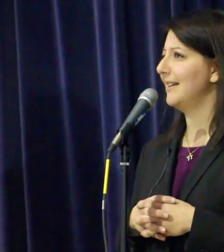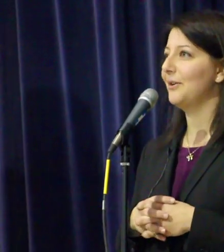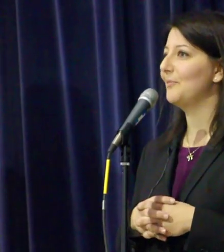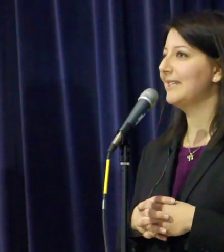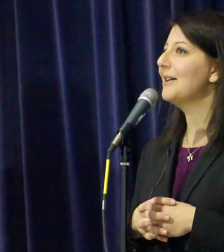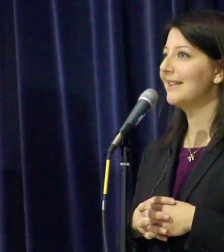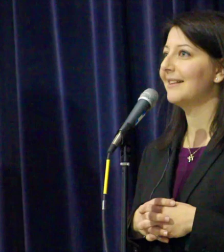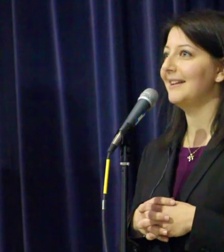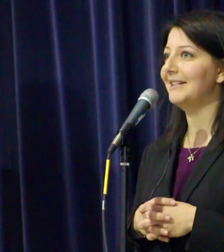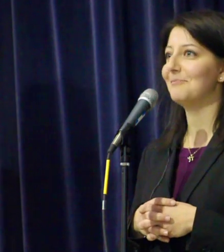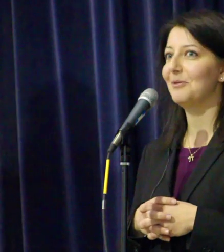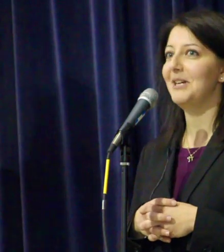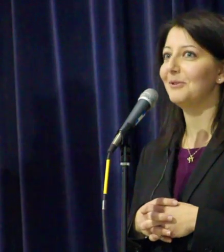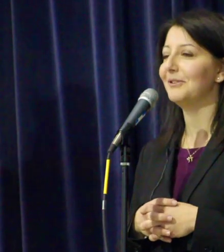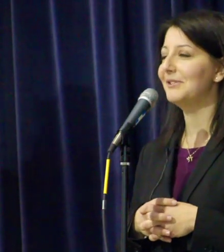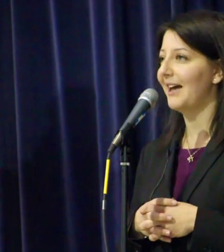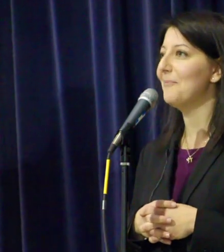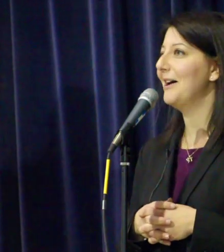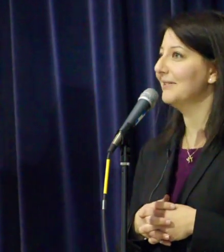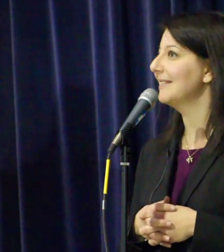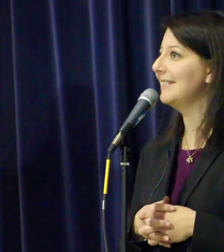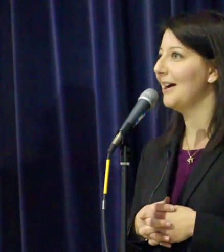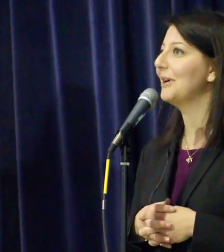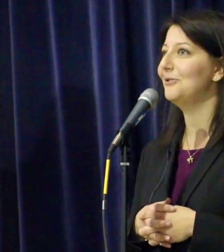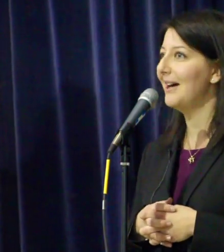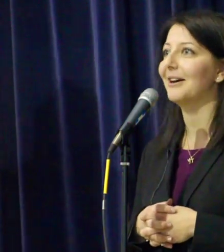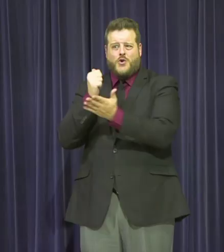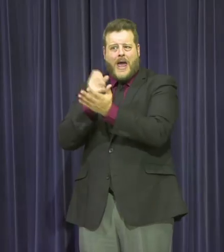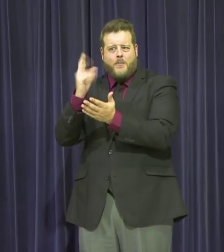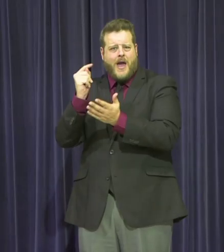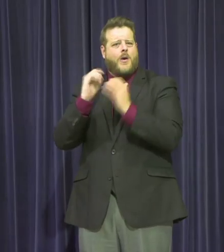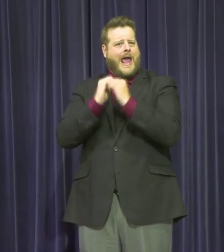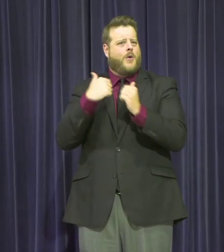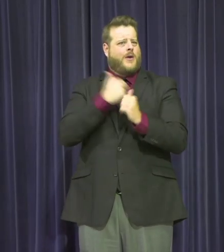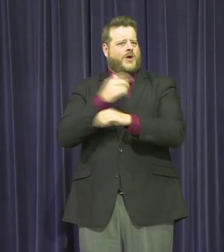I said, " sounds like they need some good people to help out and see how we can do better and fix things".